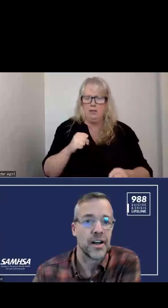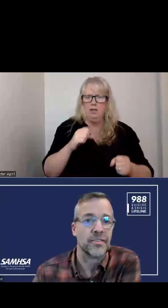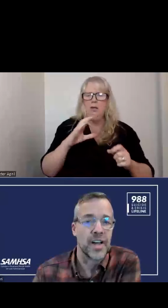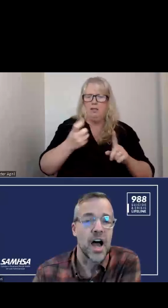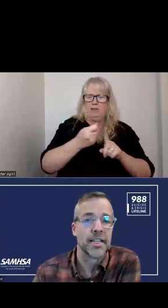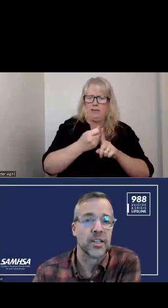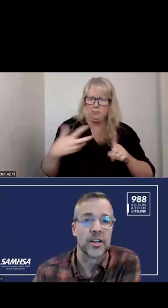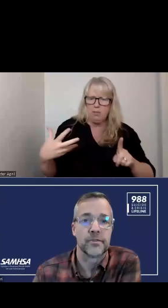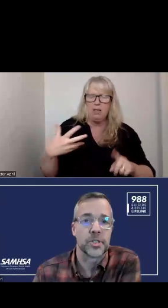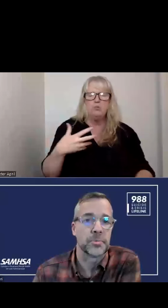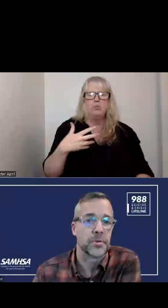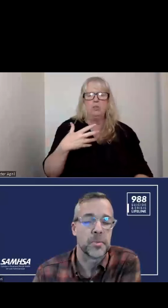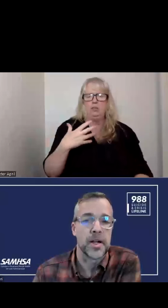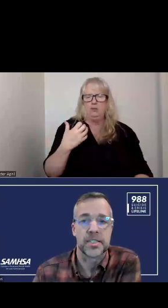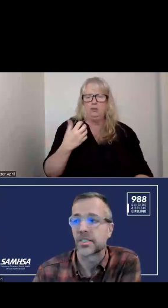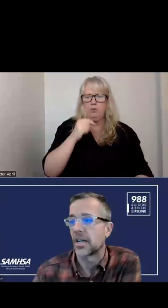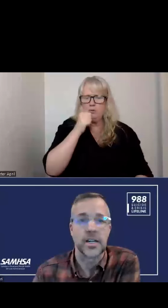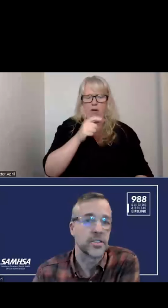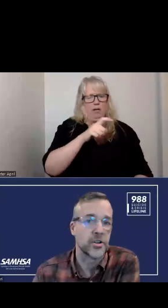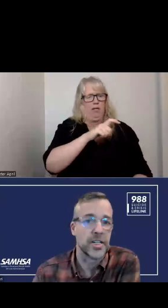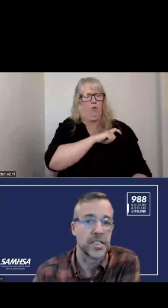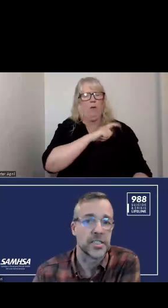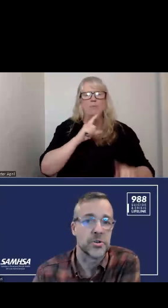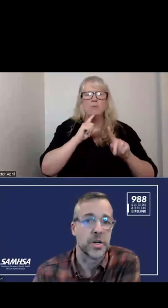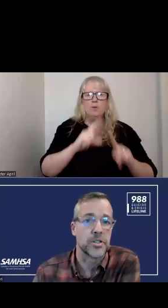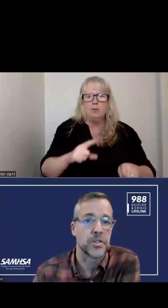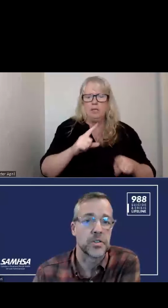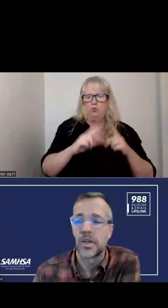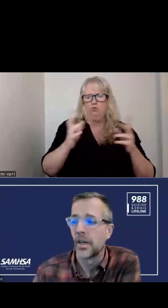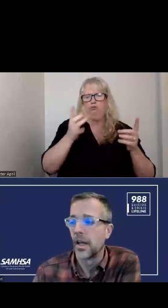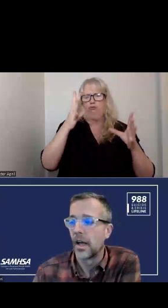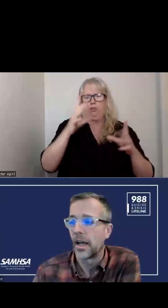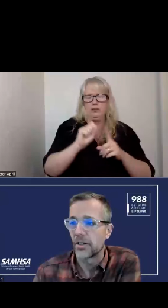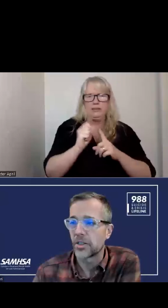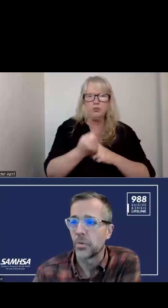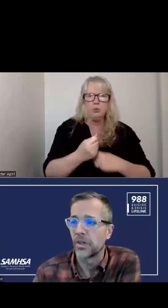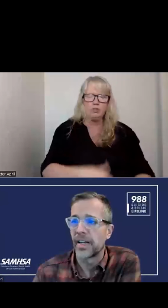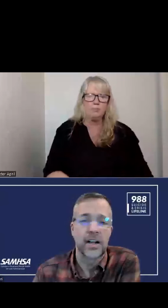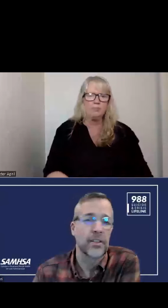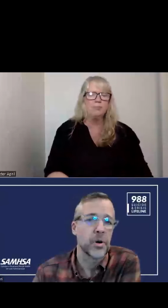OF NON-LAW ENFORCEMENT RESPONSES TO CRISIS SITUATIONS. I WILL